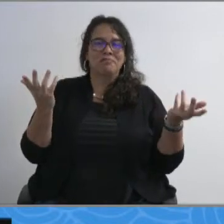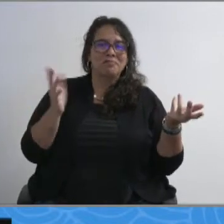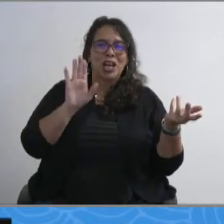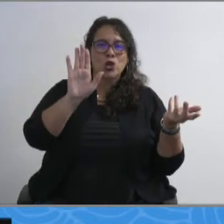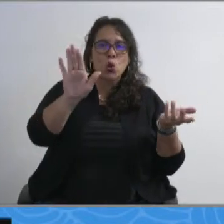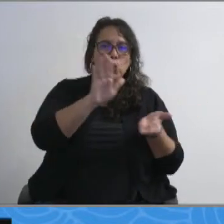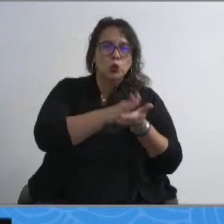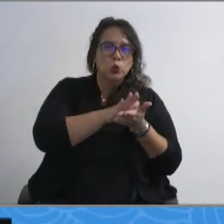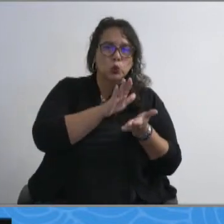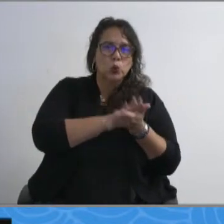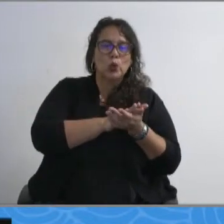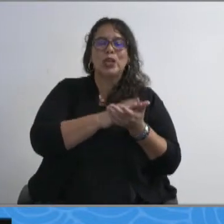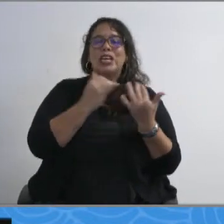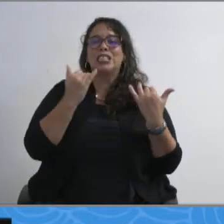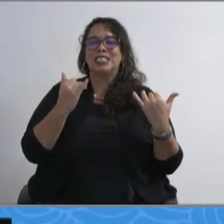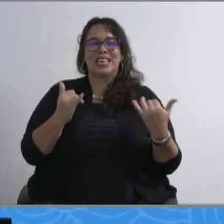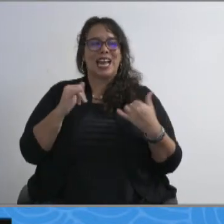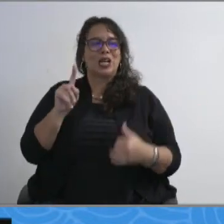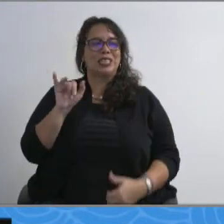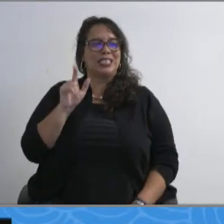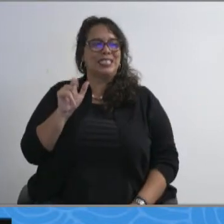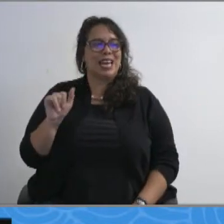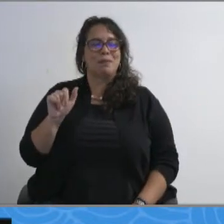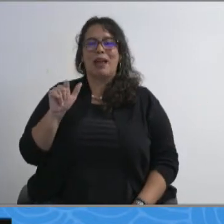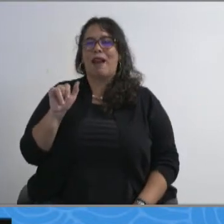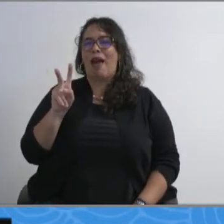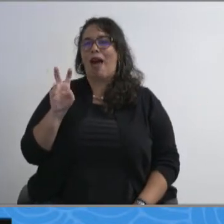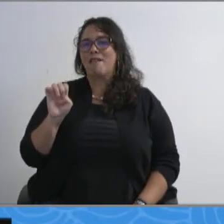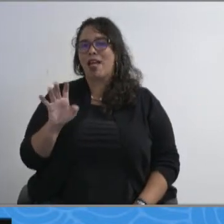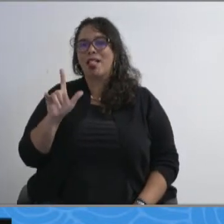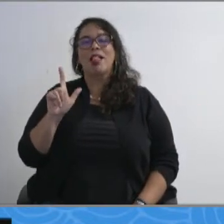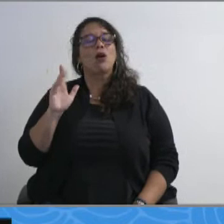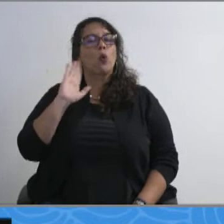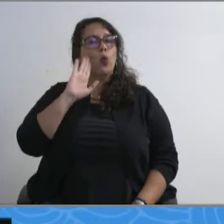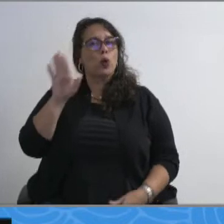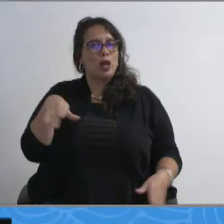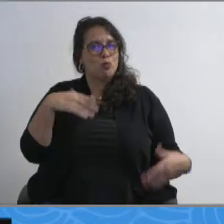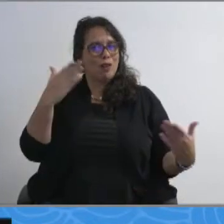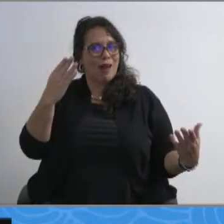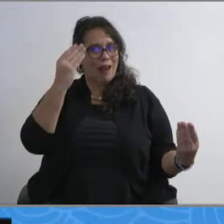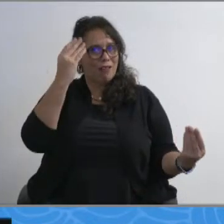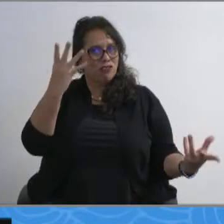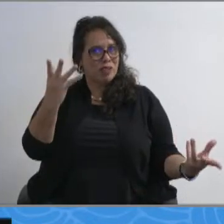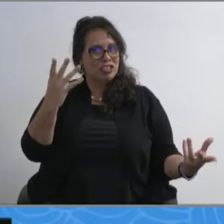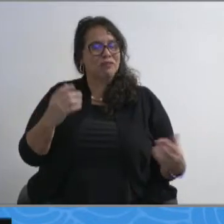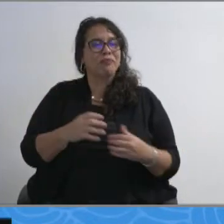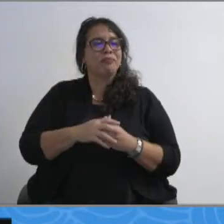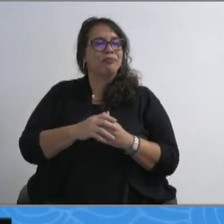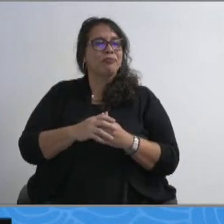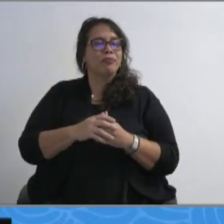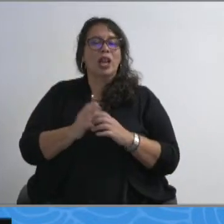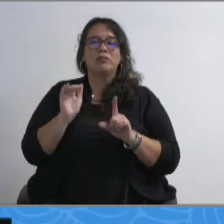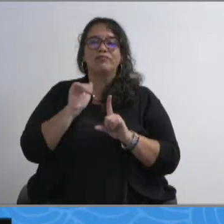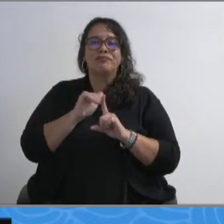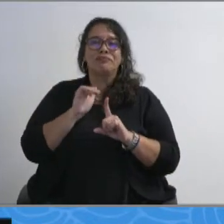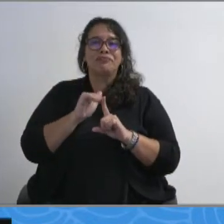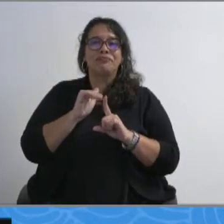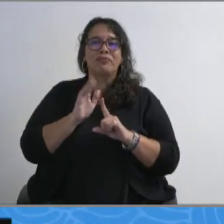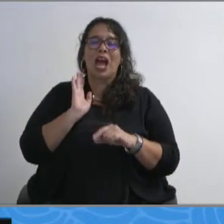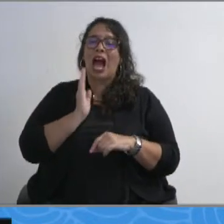And so, Ms. Tammy Lavelle is gonna provide that for us later today. As a reminder, our norms when we're together,